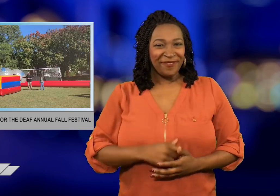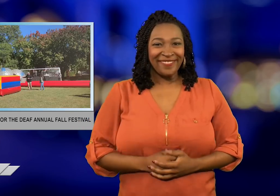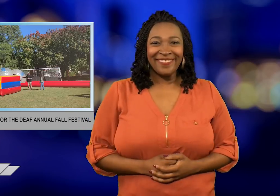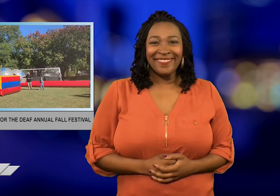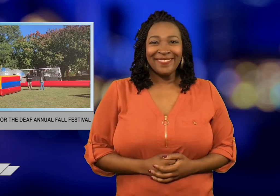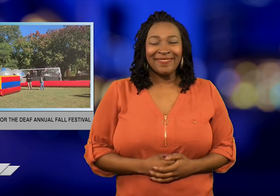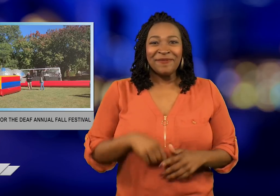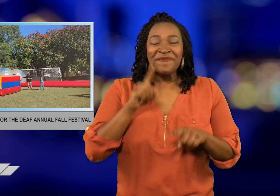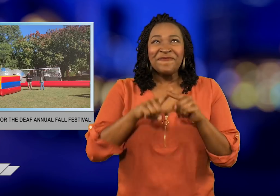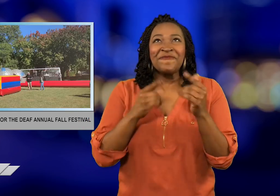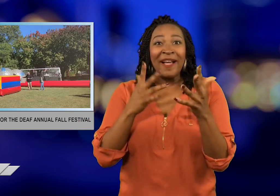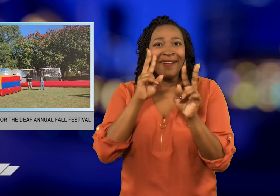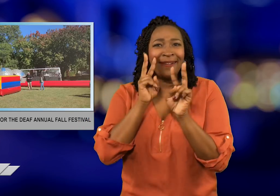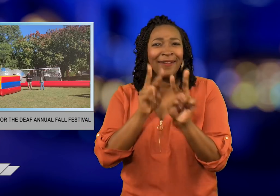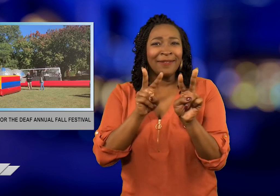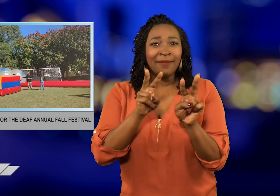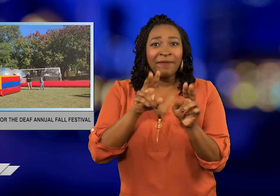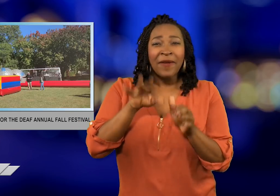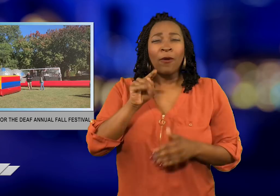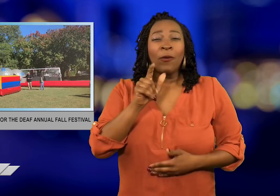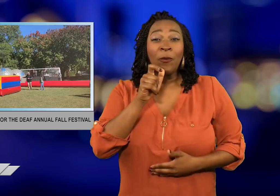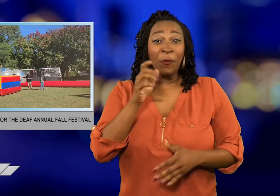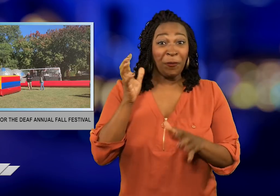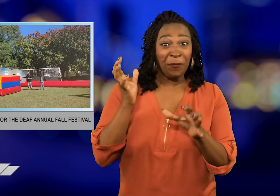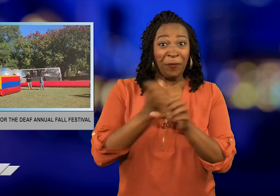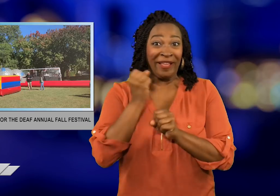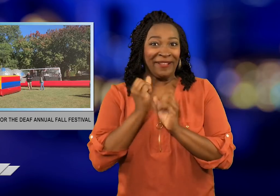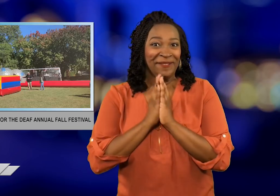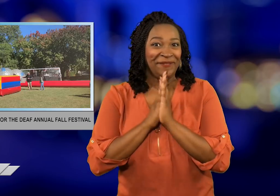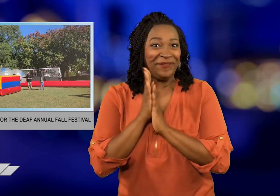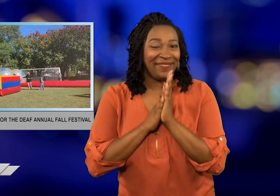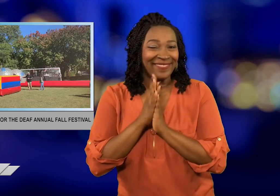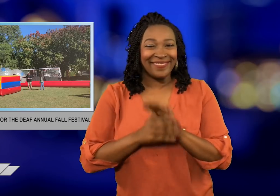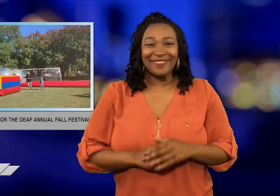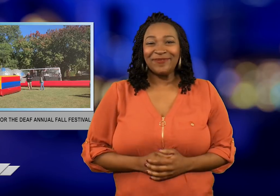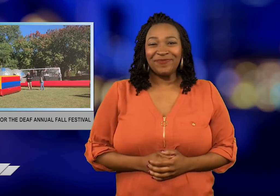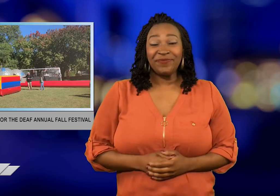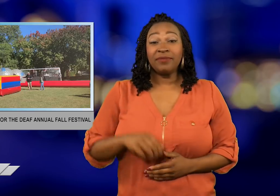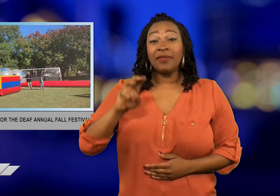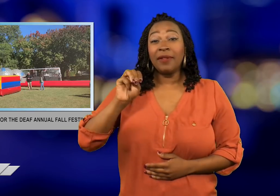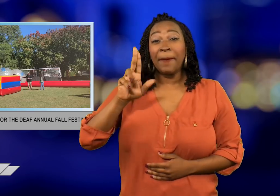our upcoming broadcasts. We can't wait to see who won.